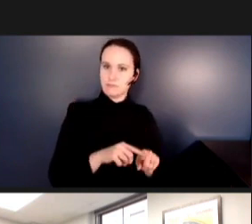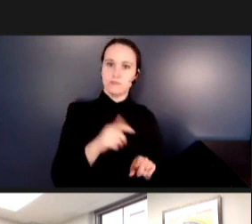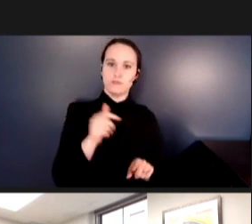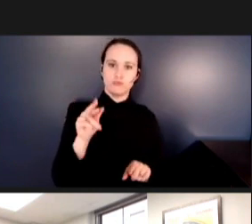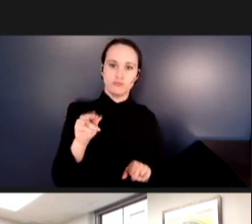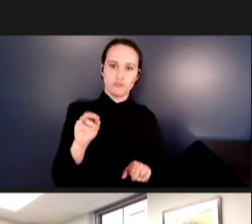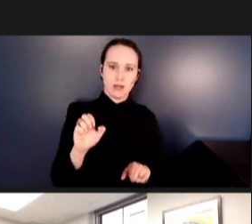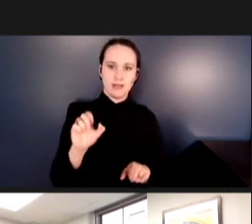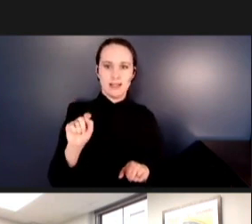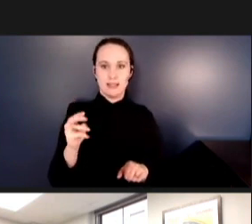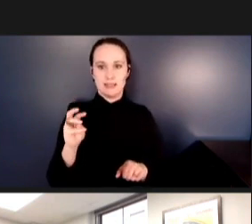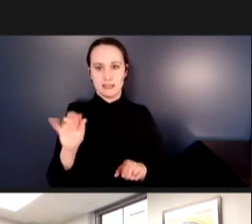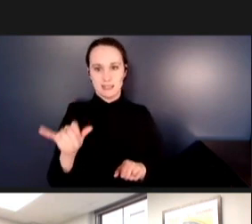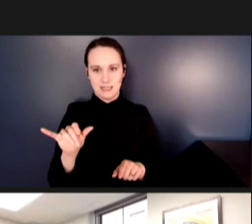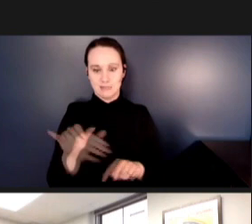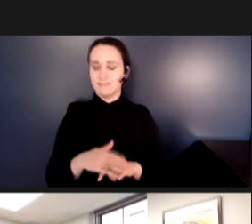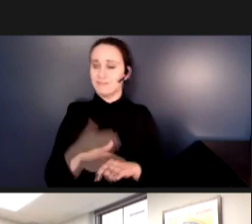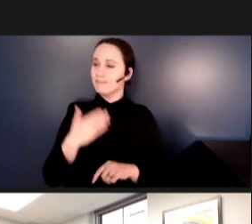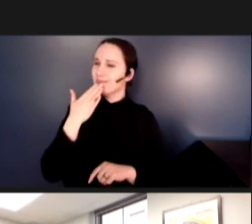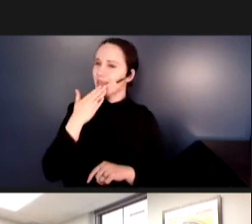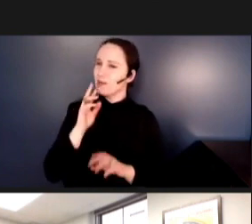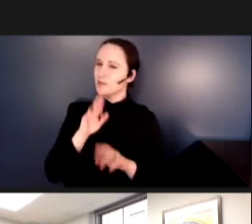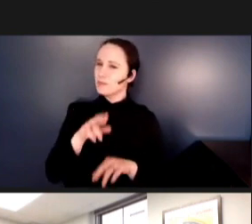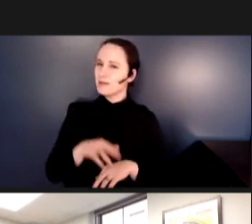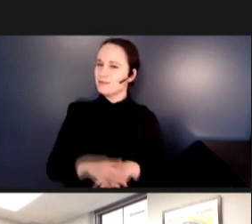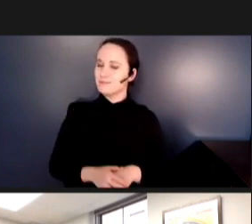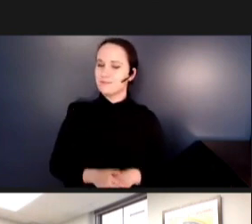Jeff Duchin: Thanks again for your replies.